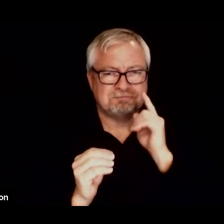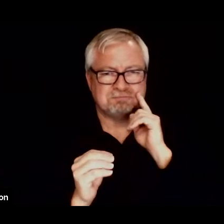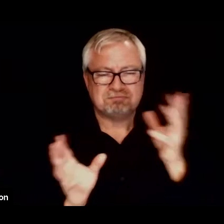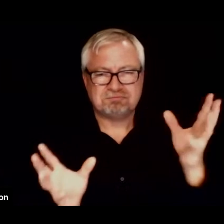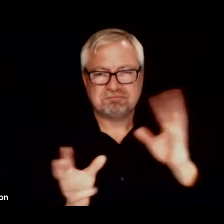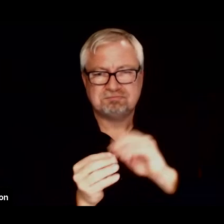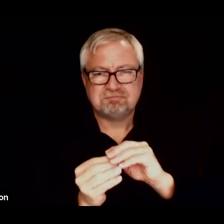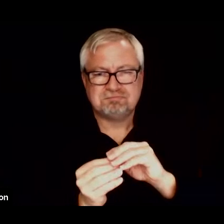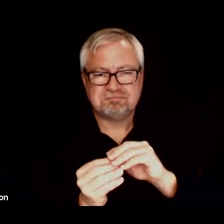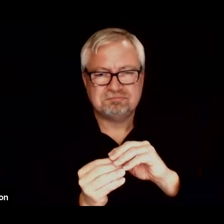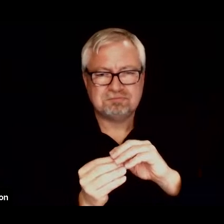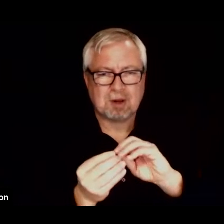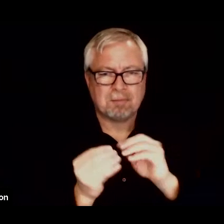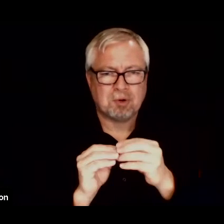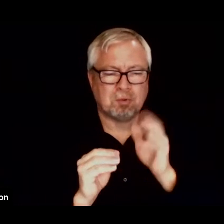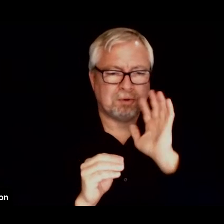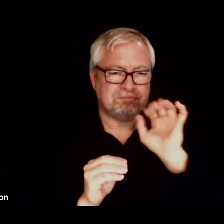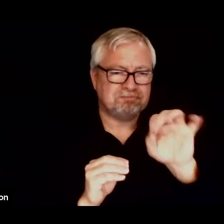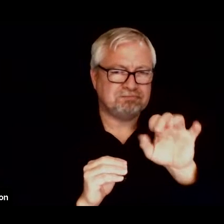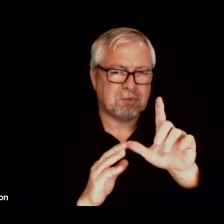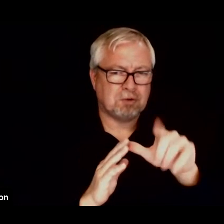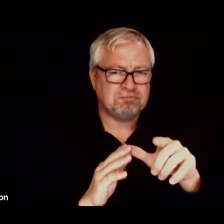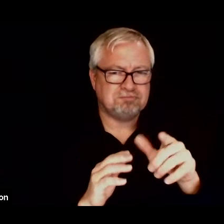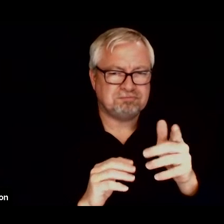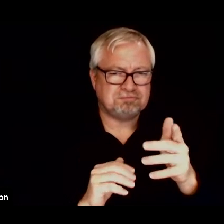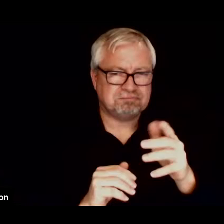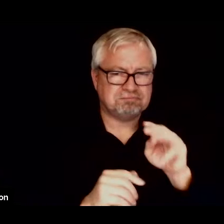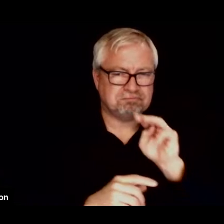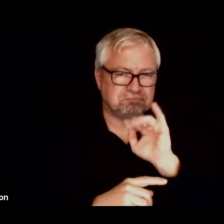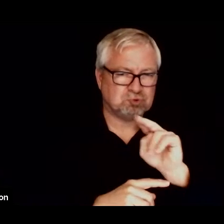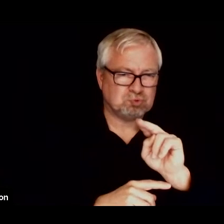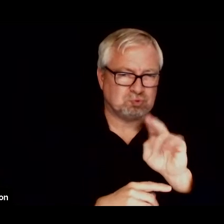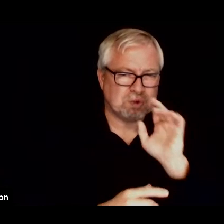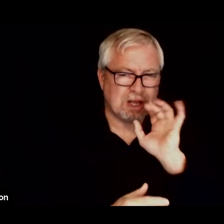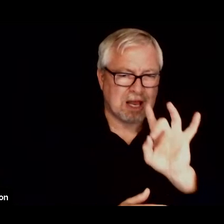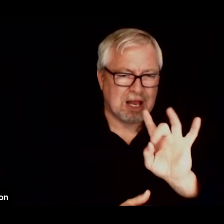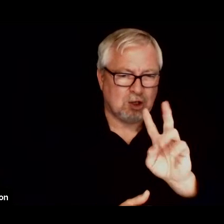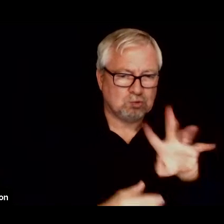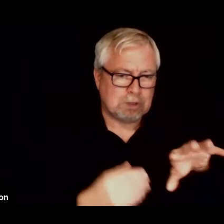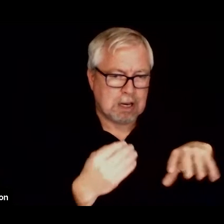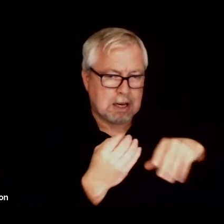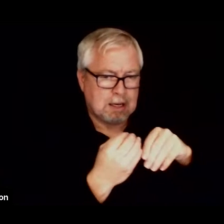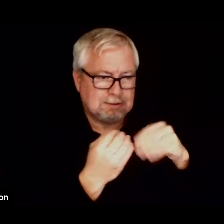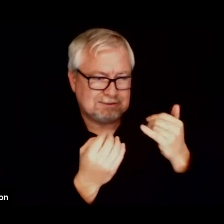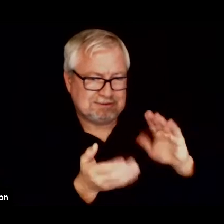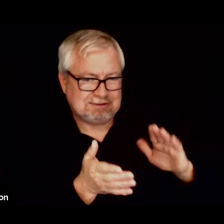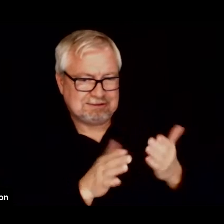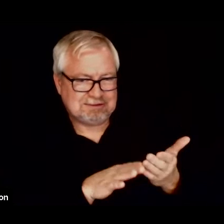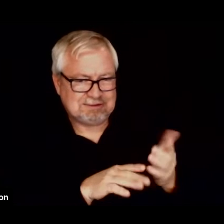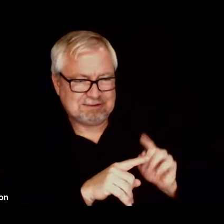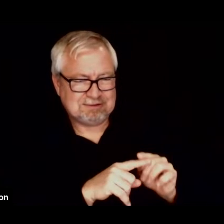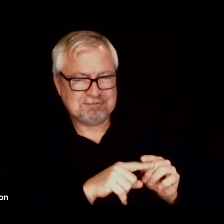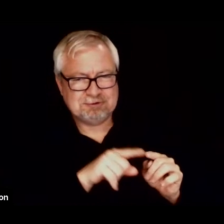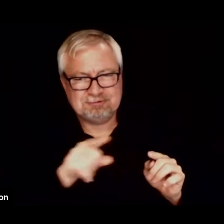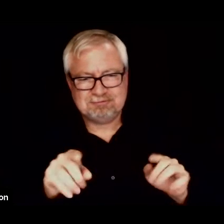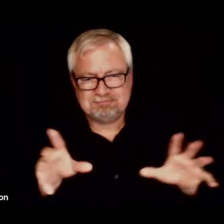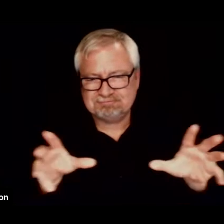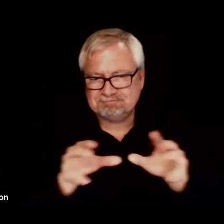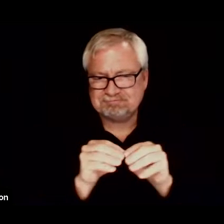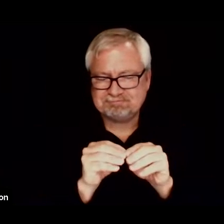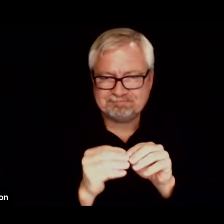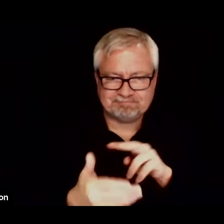deaths in Minnesota. 82 additional deaths reporting today. Three-quarters of those deaths